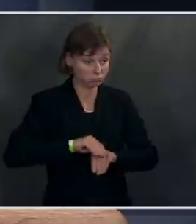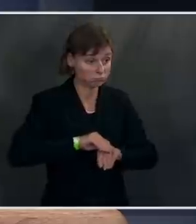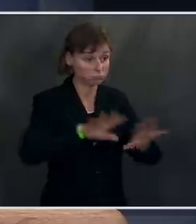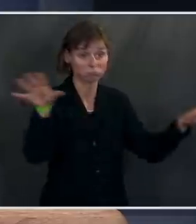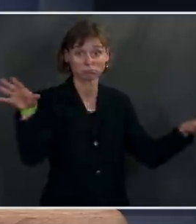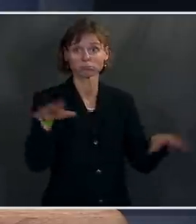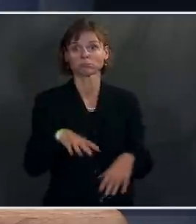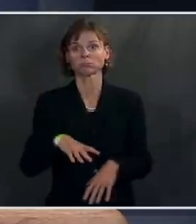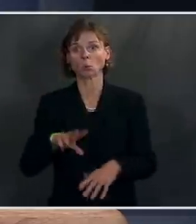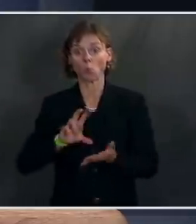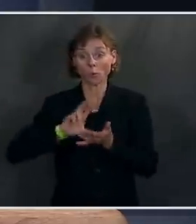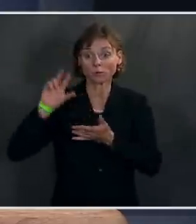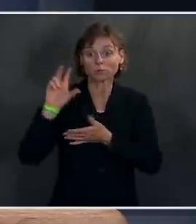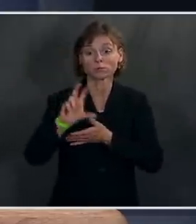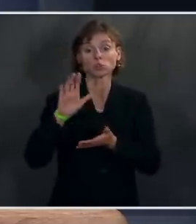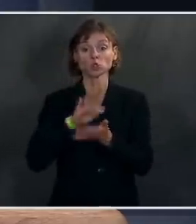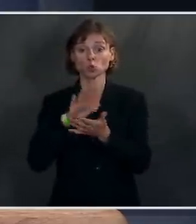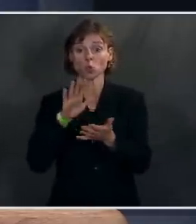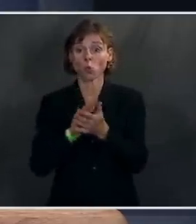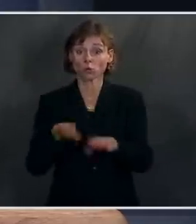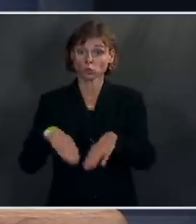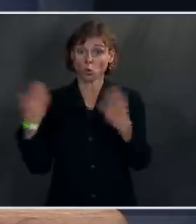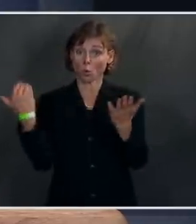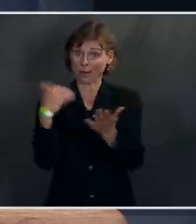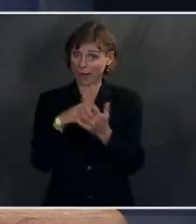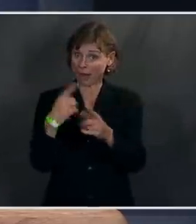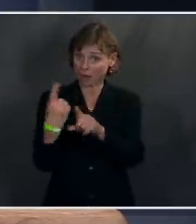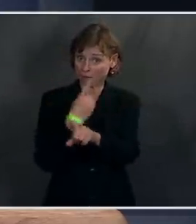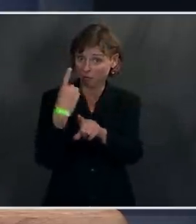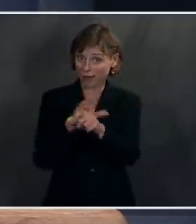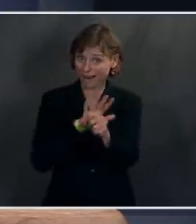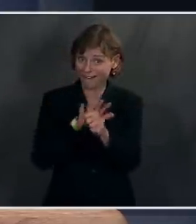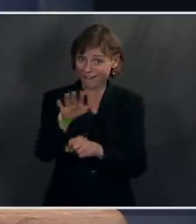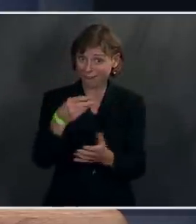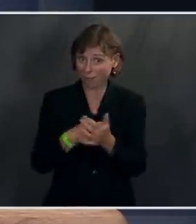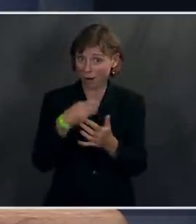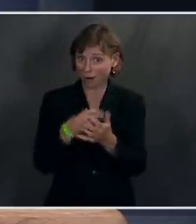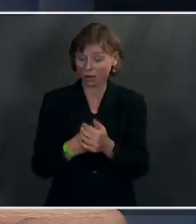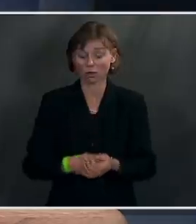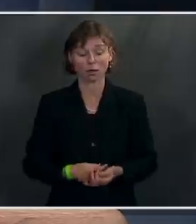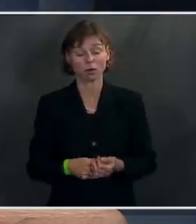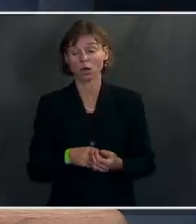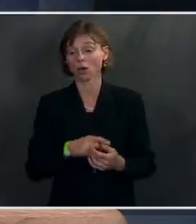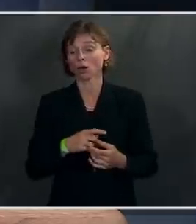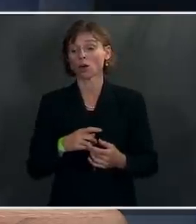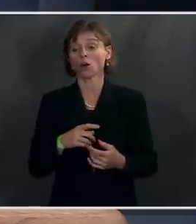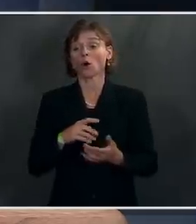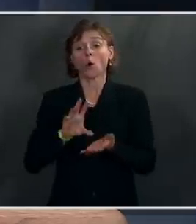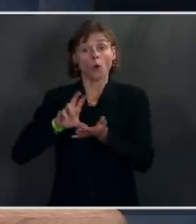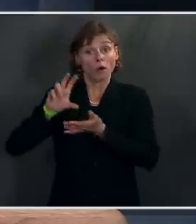to reopen, that people can that we're getting we have the funding needed to get shots in the arms of the American people.